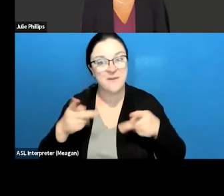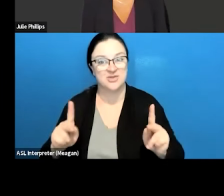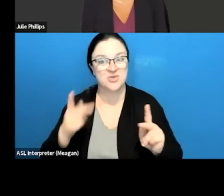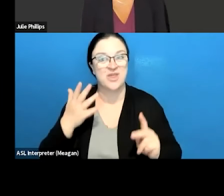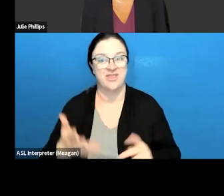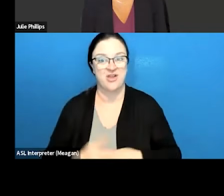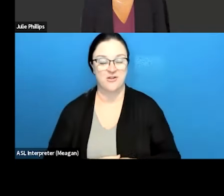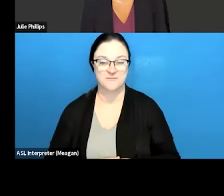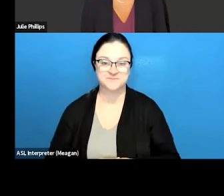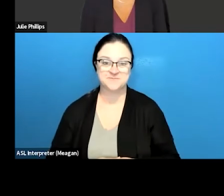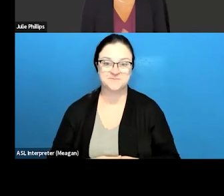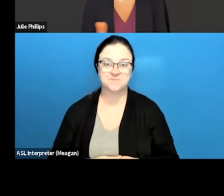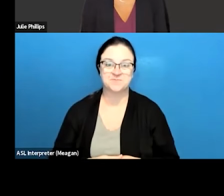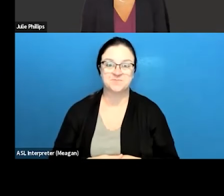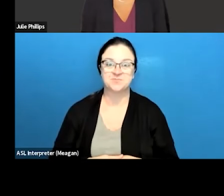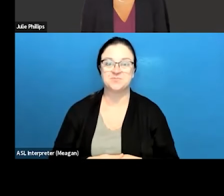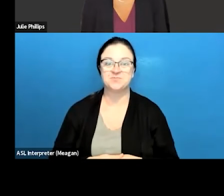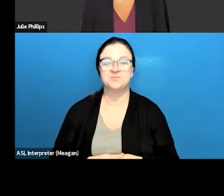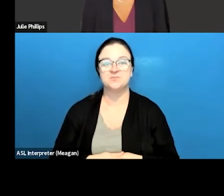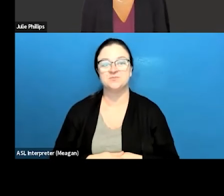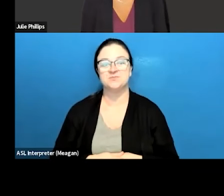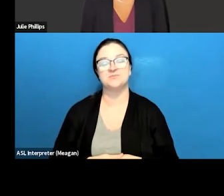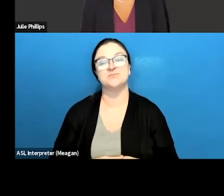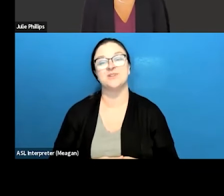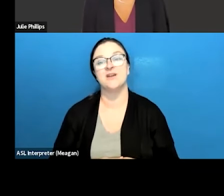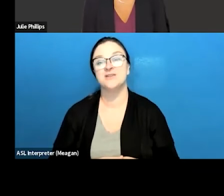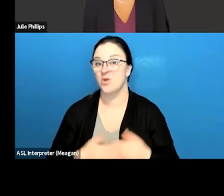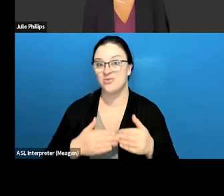And once we've, well, our next step in this process